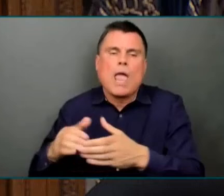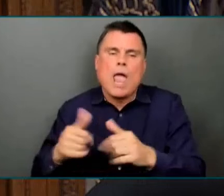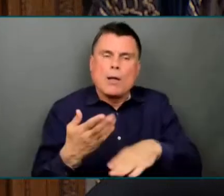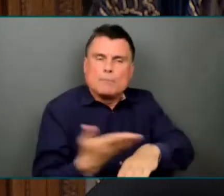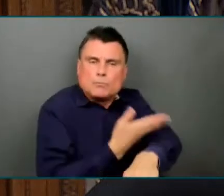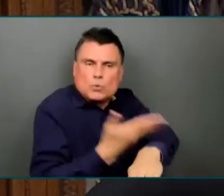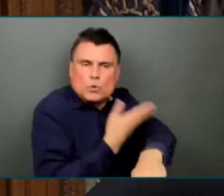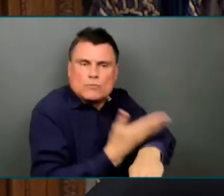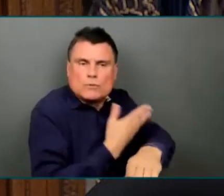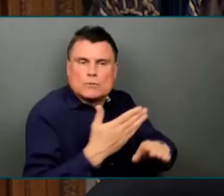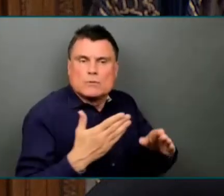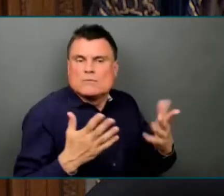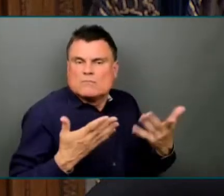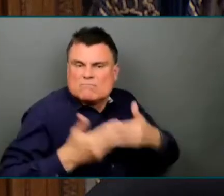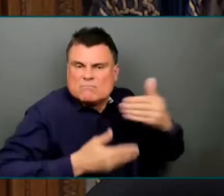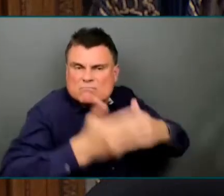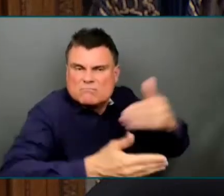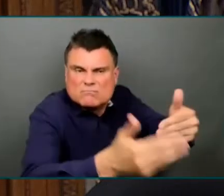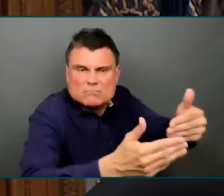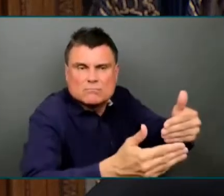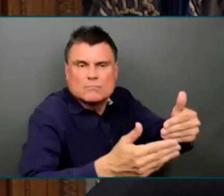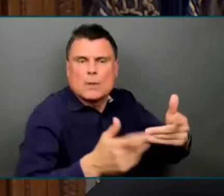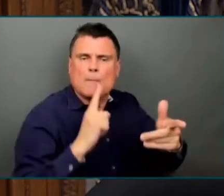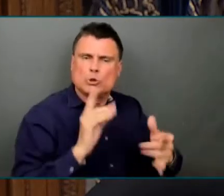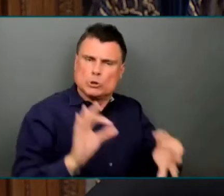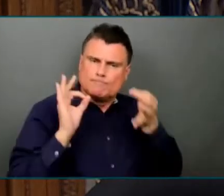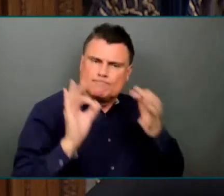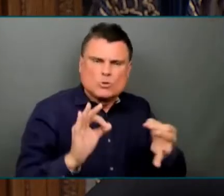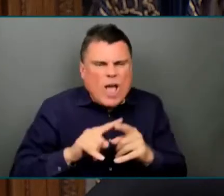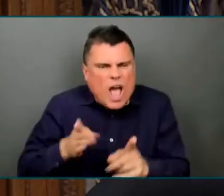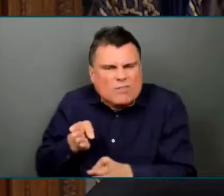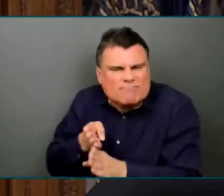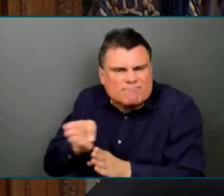I also want to acknowledge this bill will call for the creation of a new online